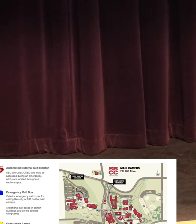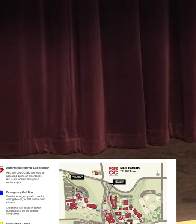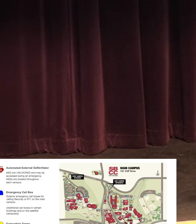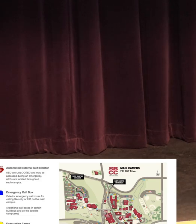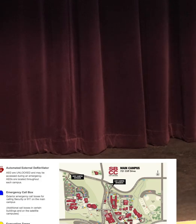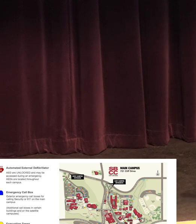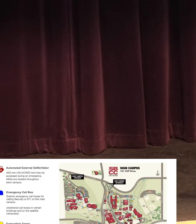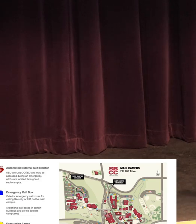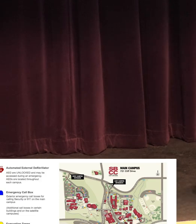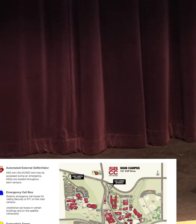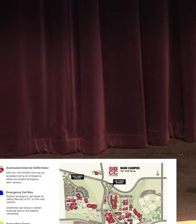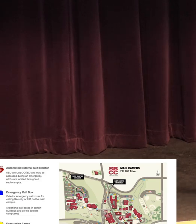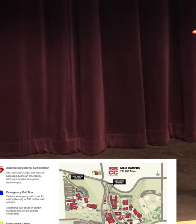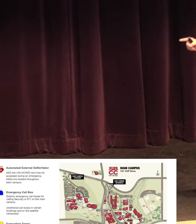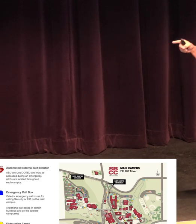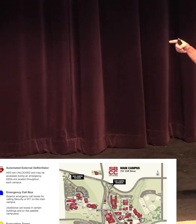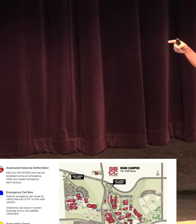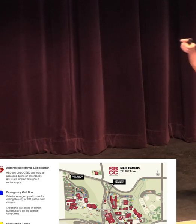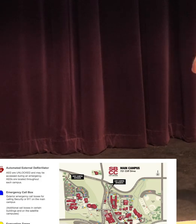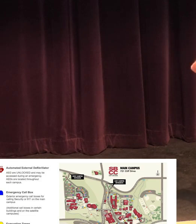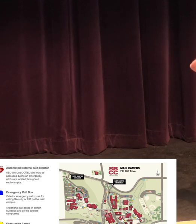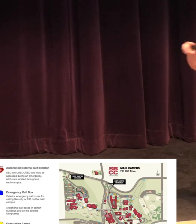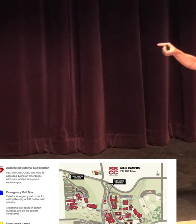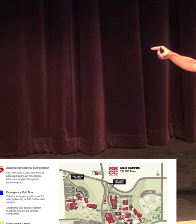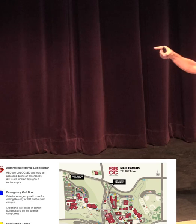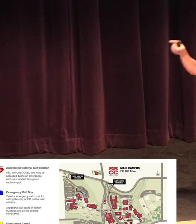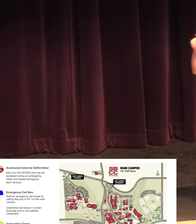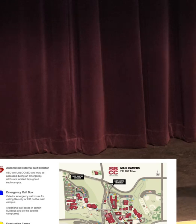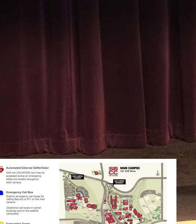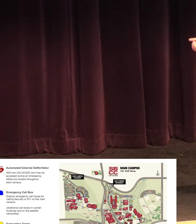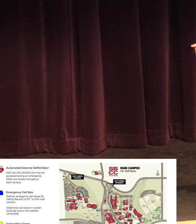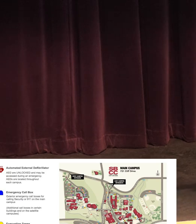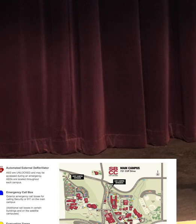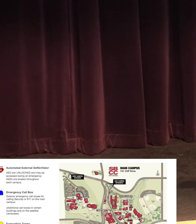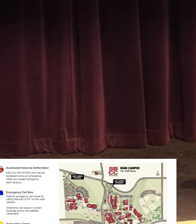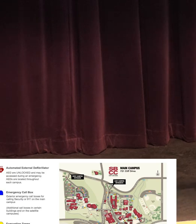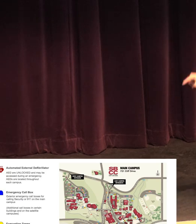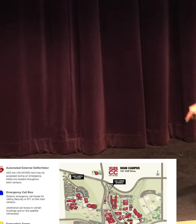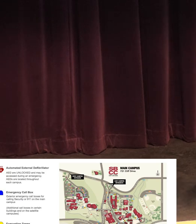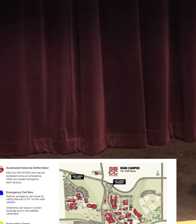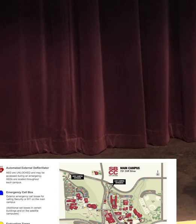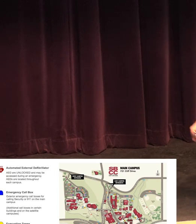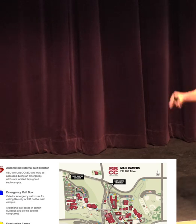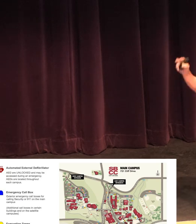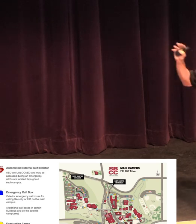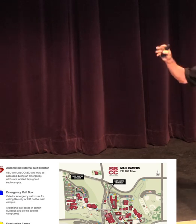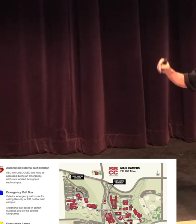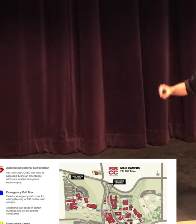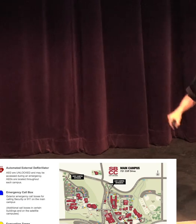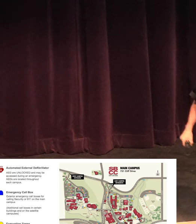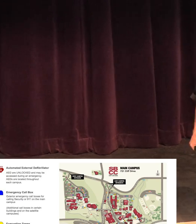press that button. Again, the evacuation zones West Campus, very easy. You have this big grass lawn you can